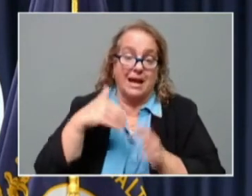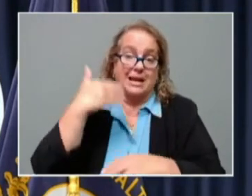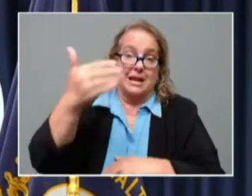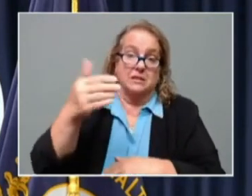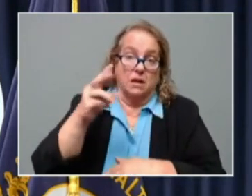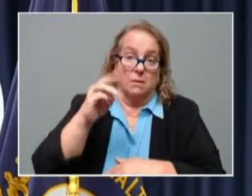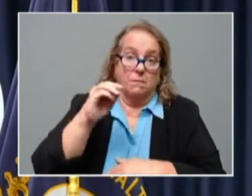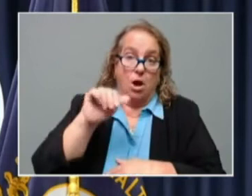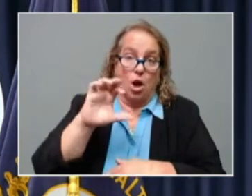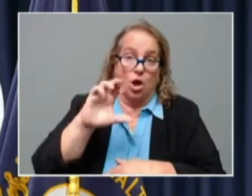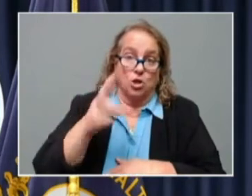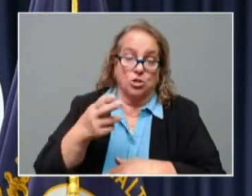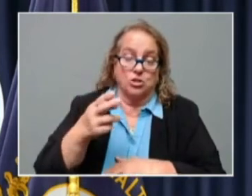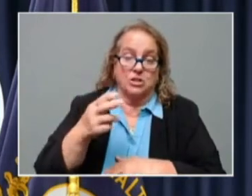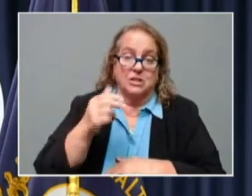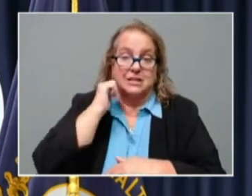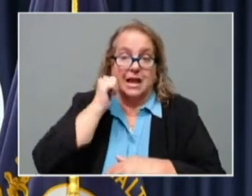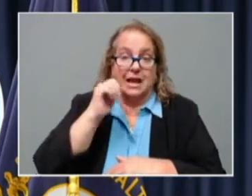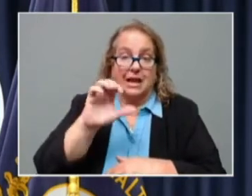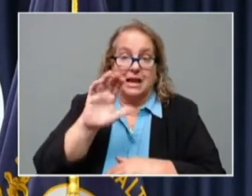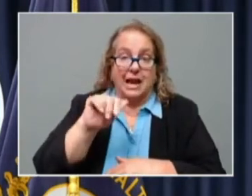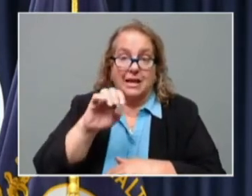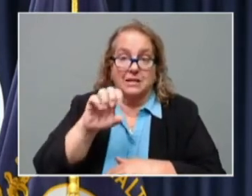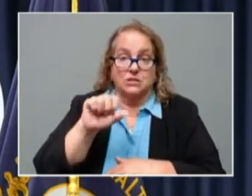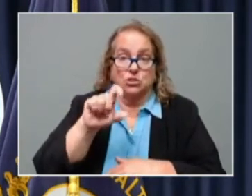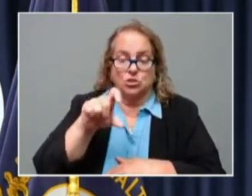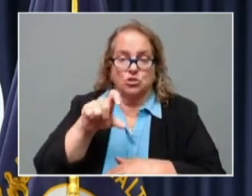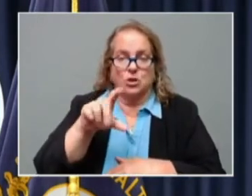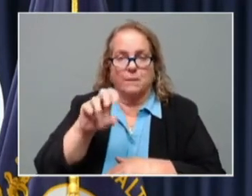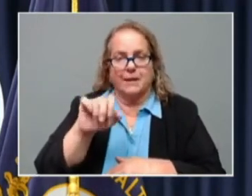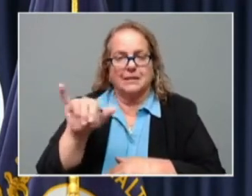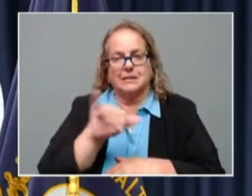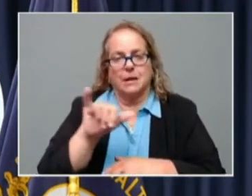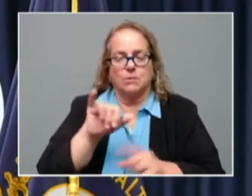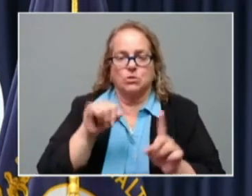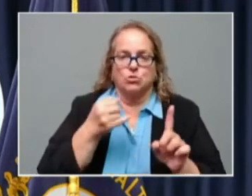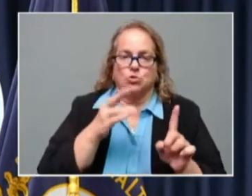around or right under july levels. Um, that was that projection was assuming